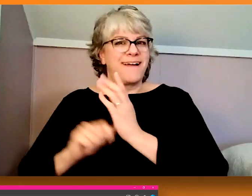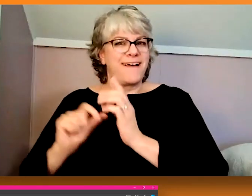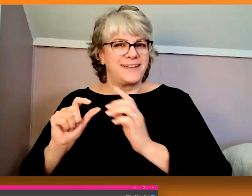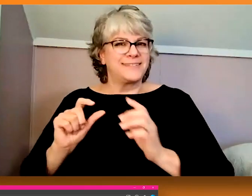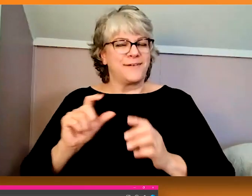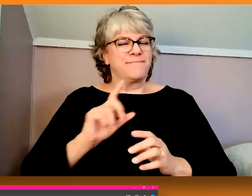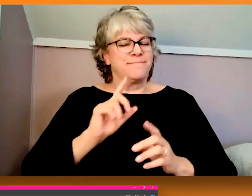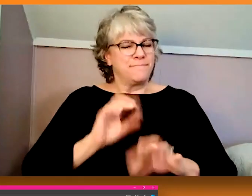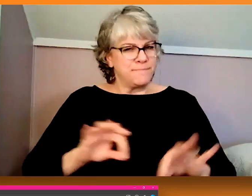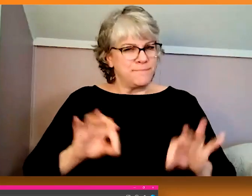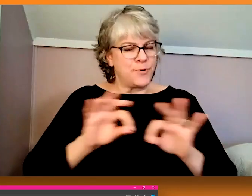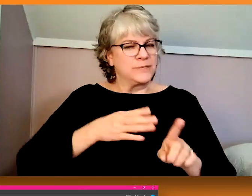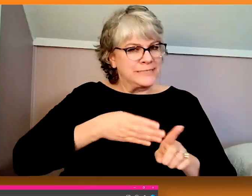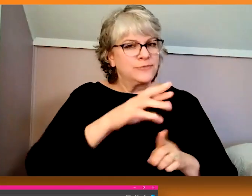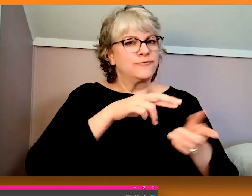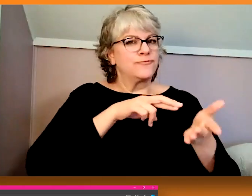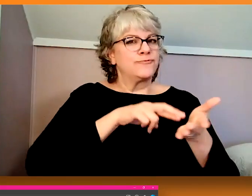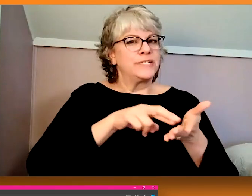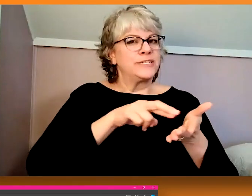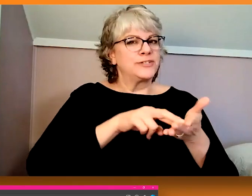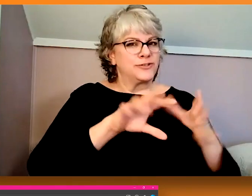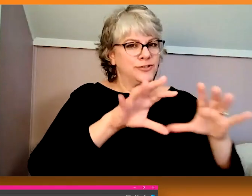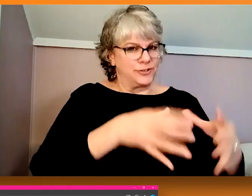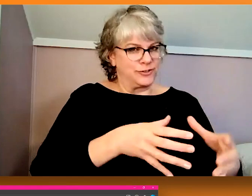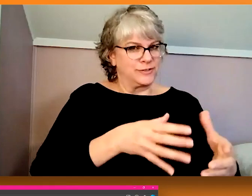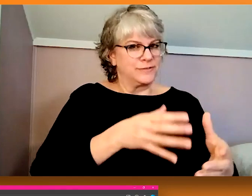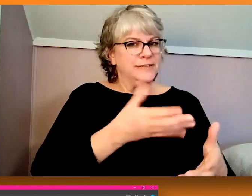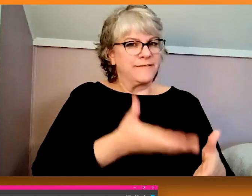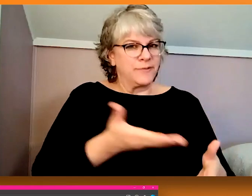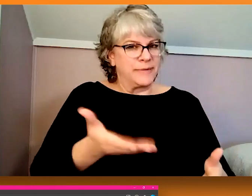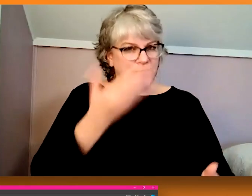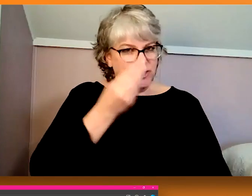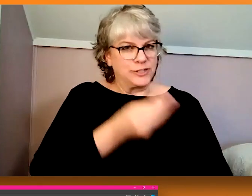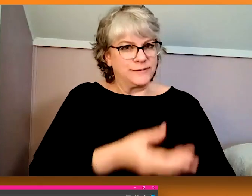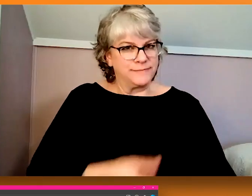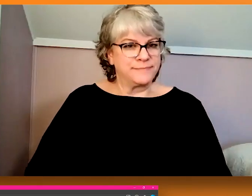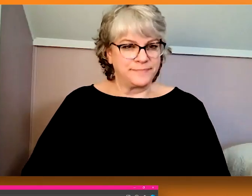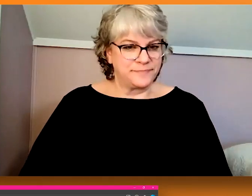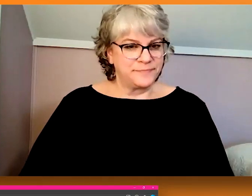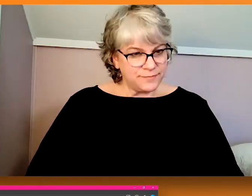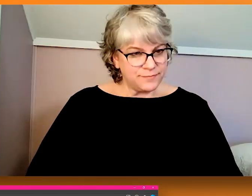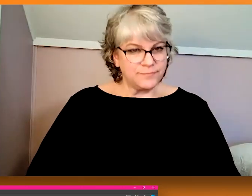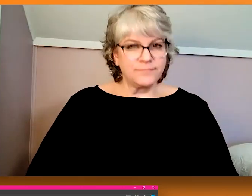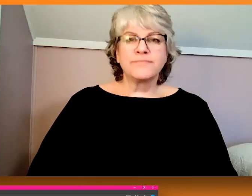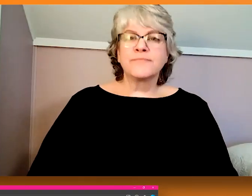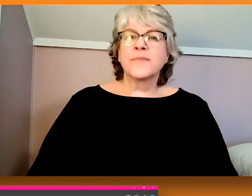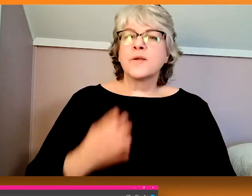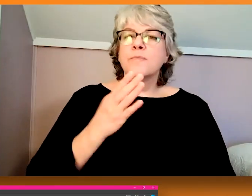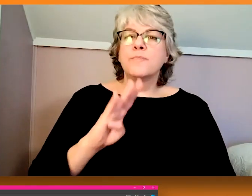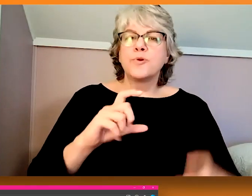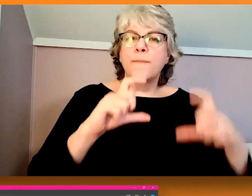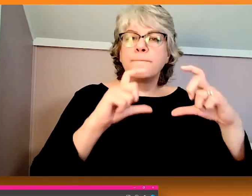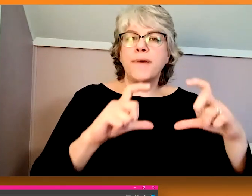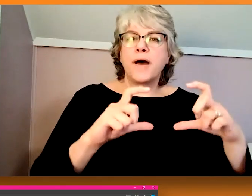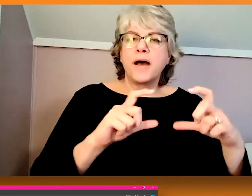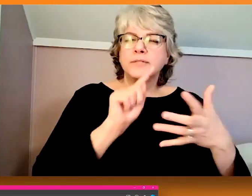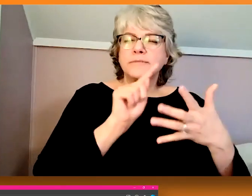So just make sure you're on all the researcher items. And again, it goes through a lot of the items